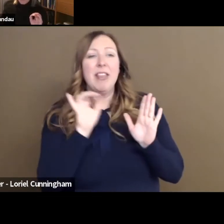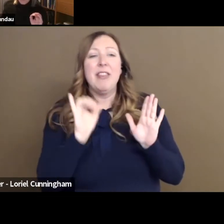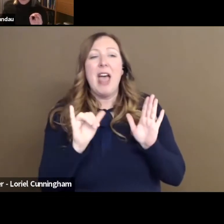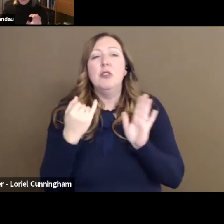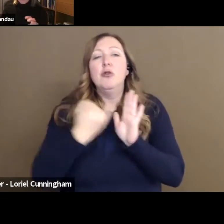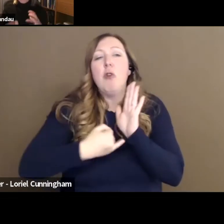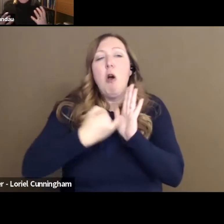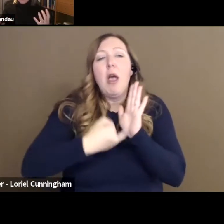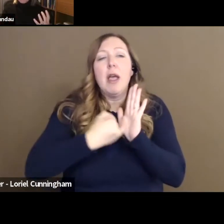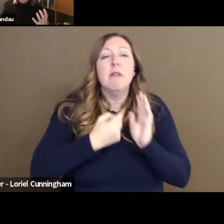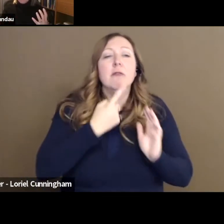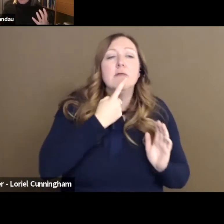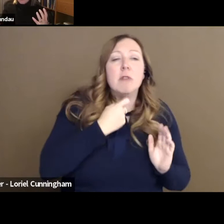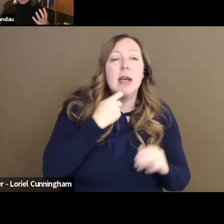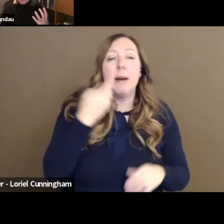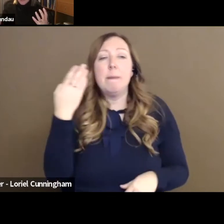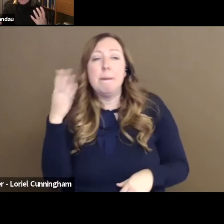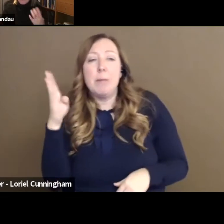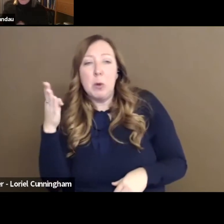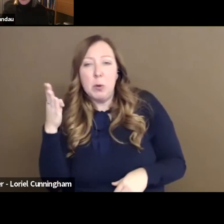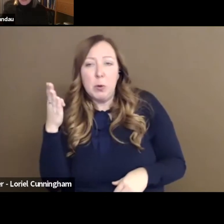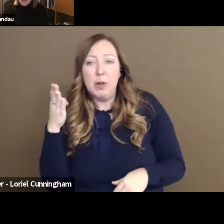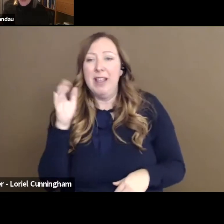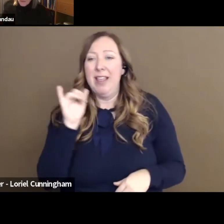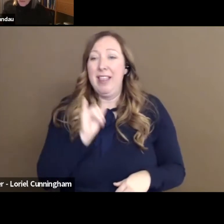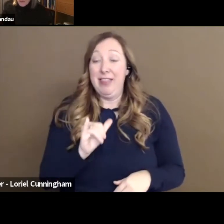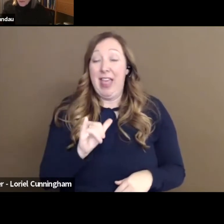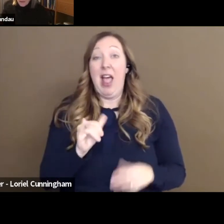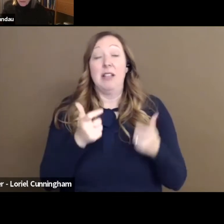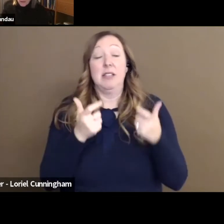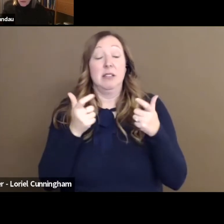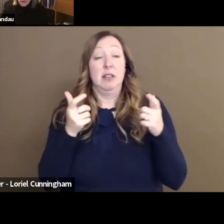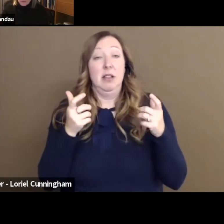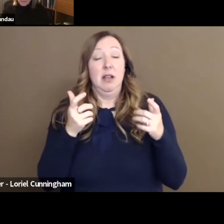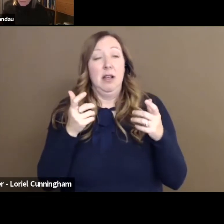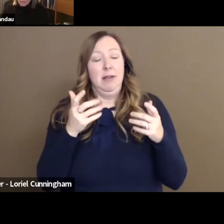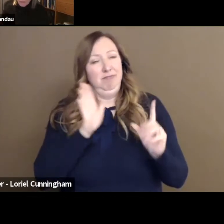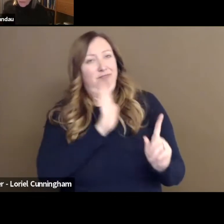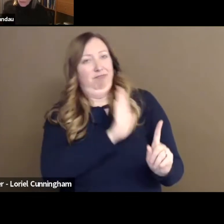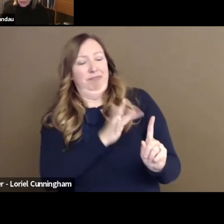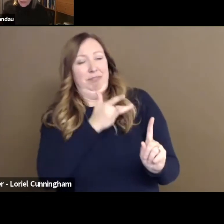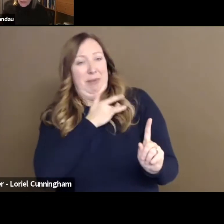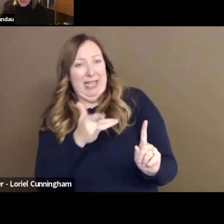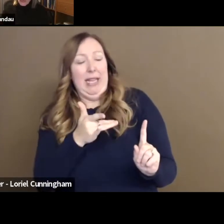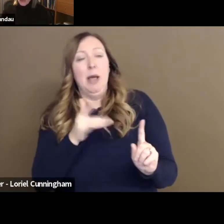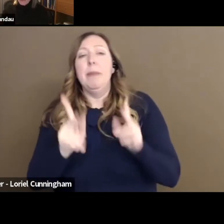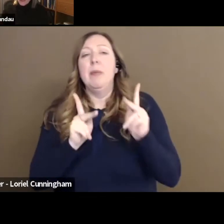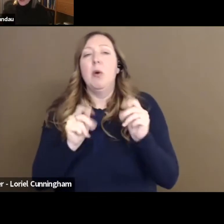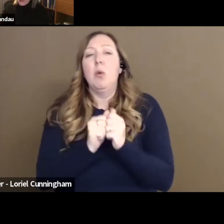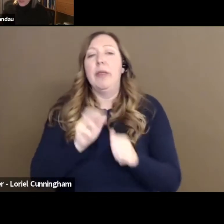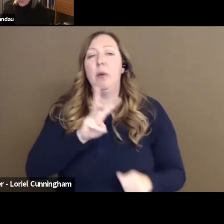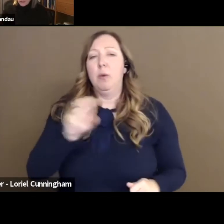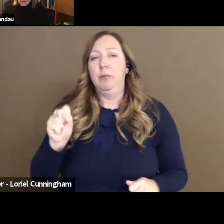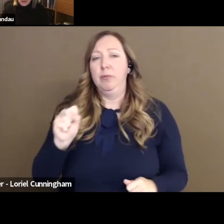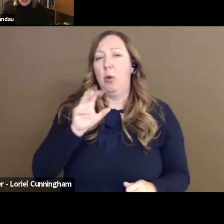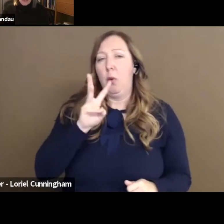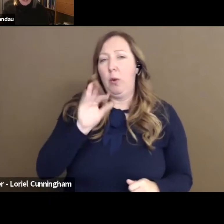the huge difference in capabilities for people with williams syndrome